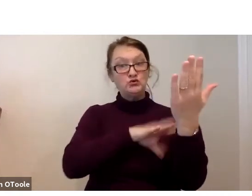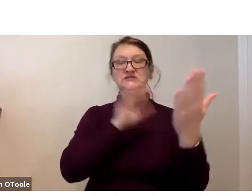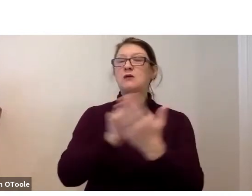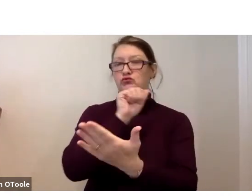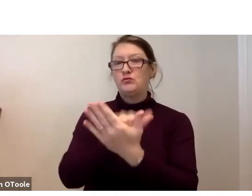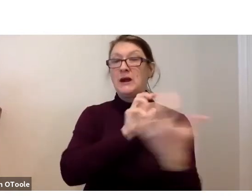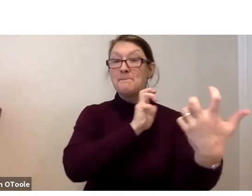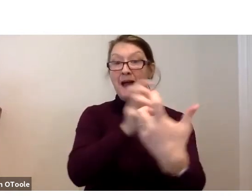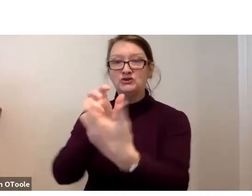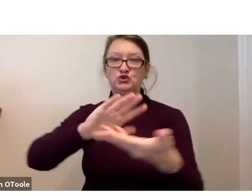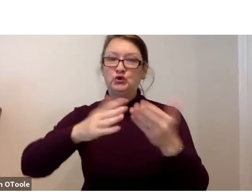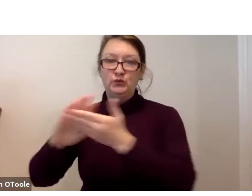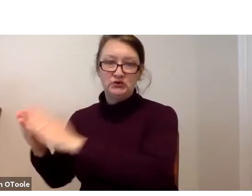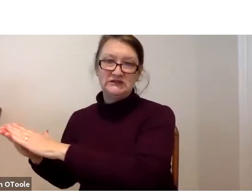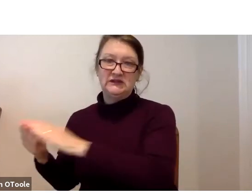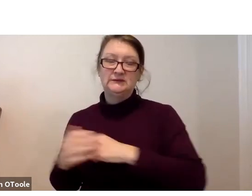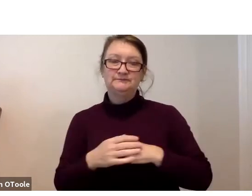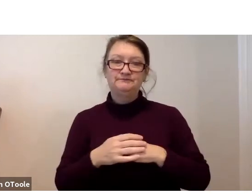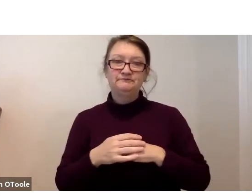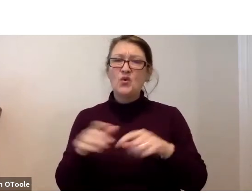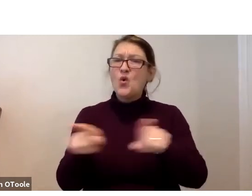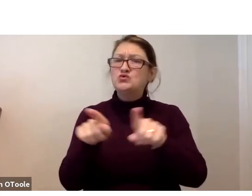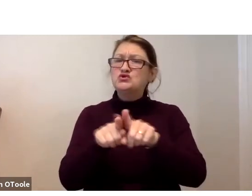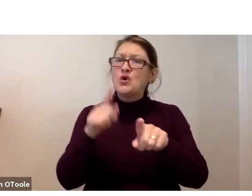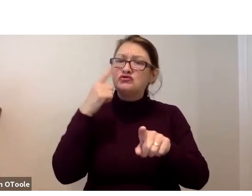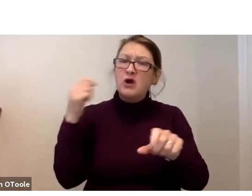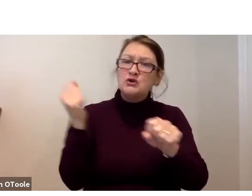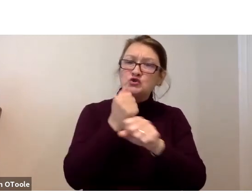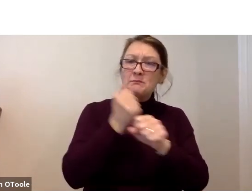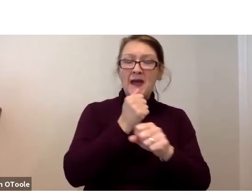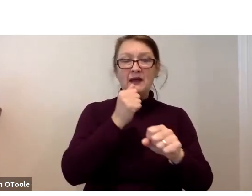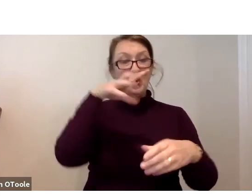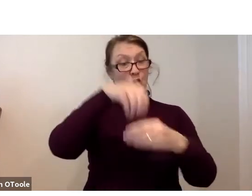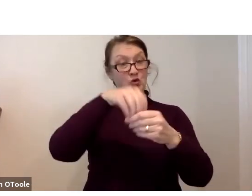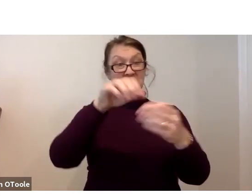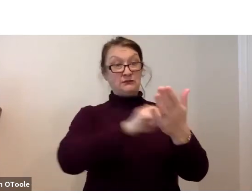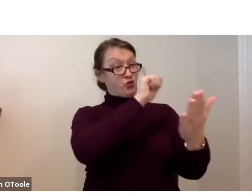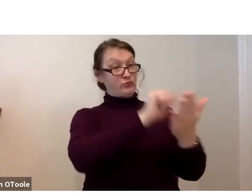Both in terms of it is better, it tends to be better because you can